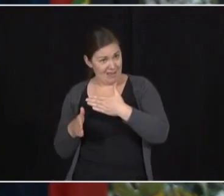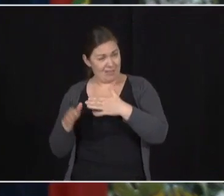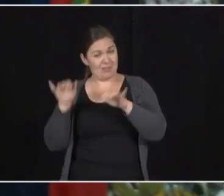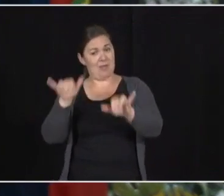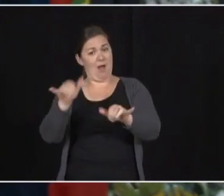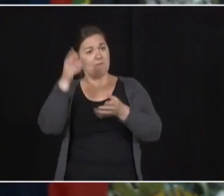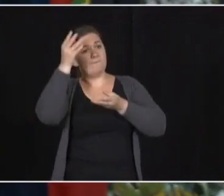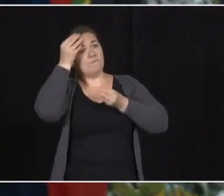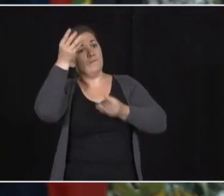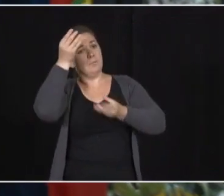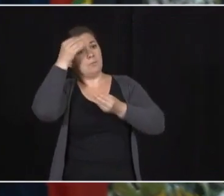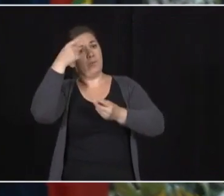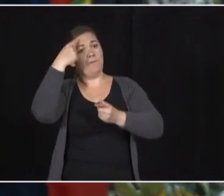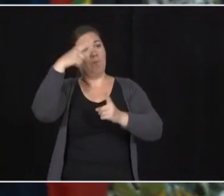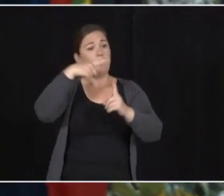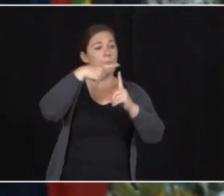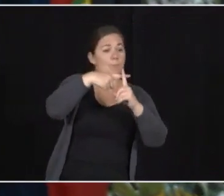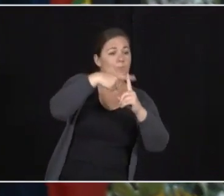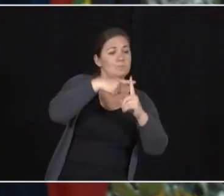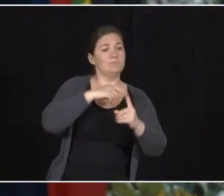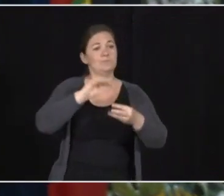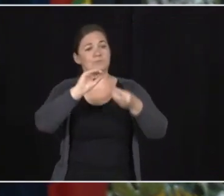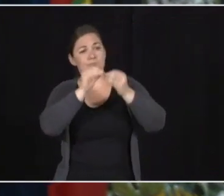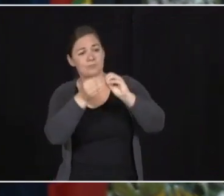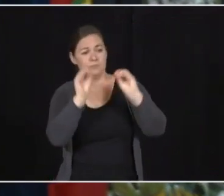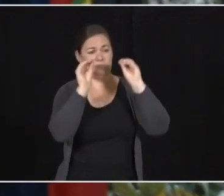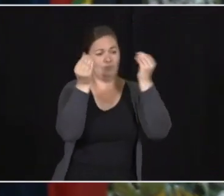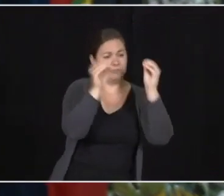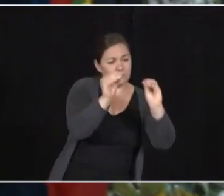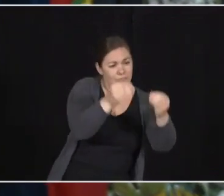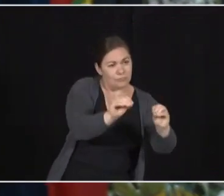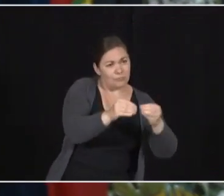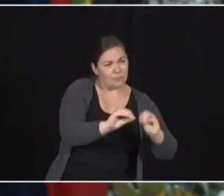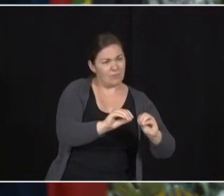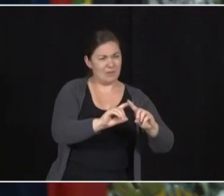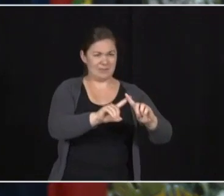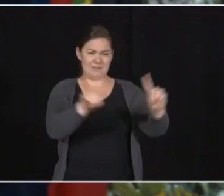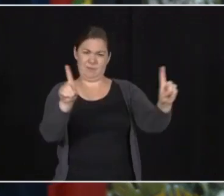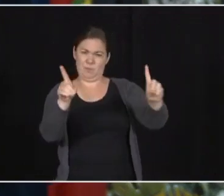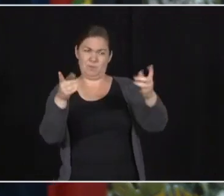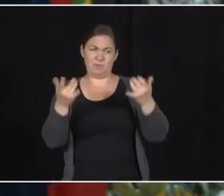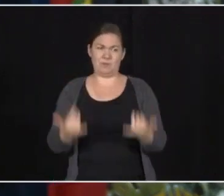change. So community spread has dropped almost 50% to 18% community spread